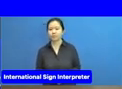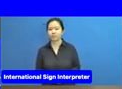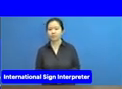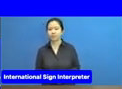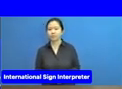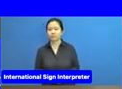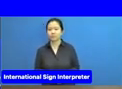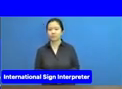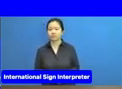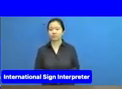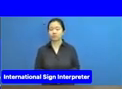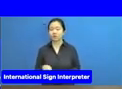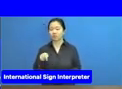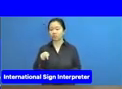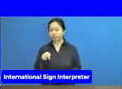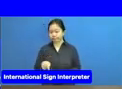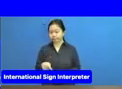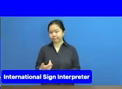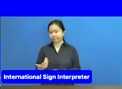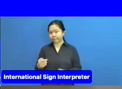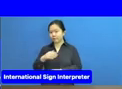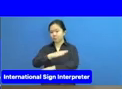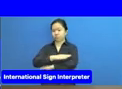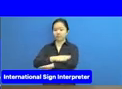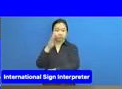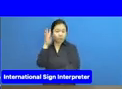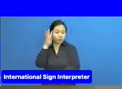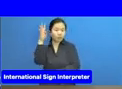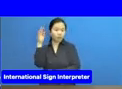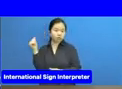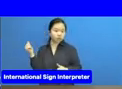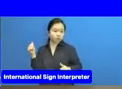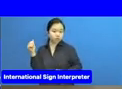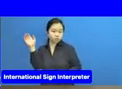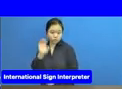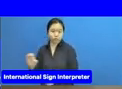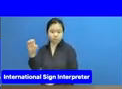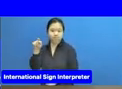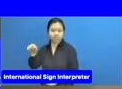in every single participating country and are available for questions and assistance